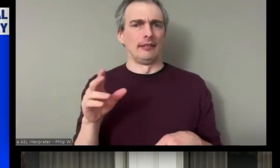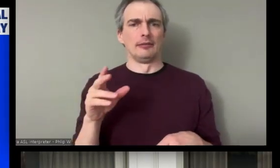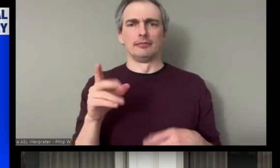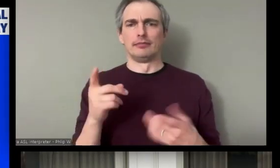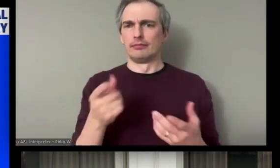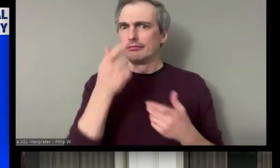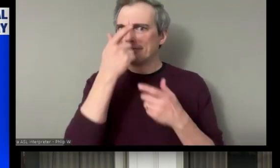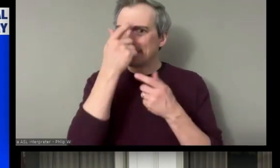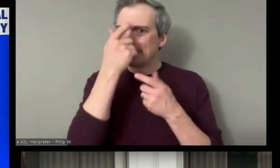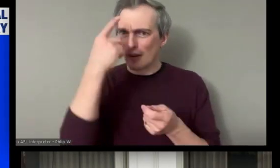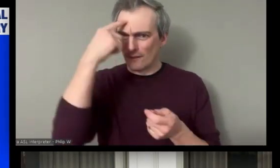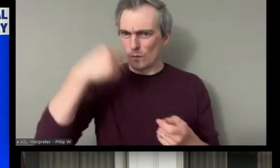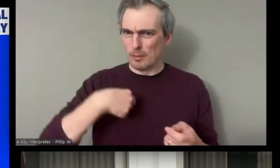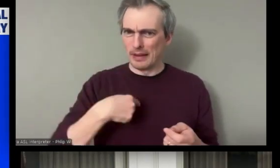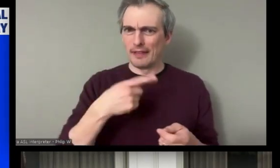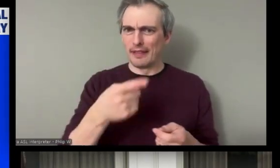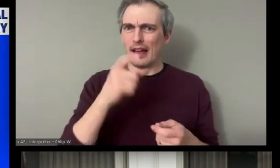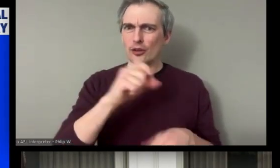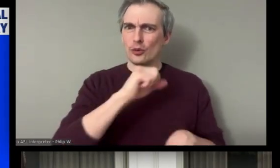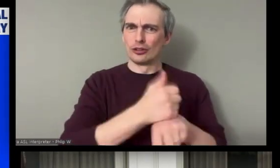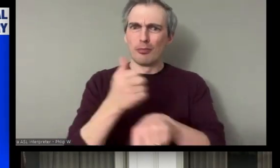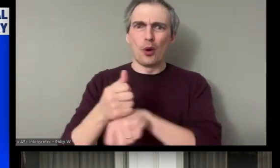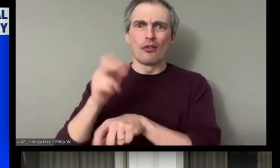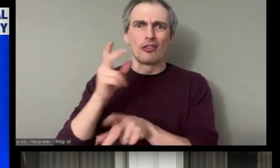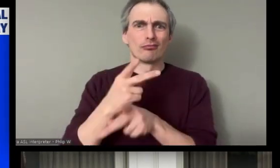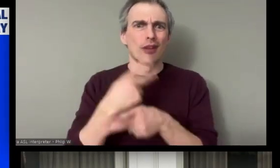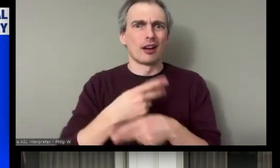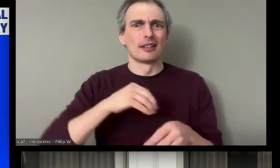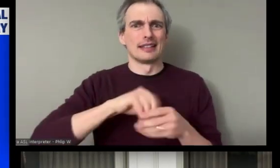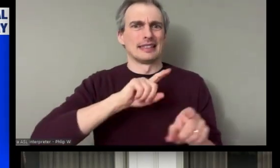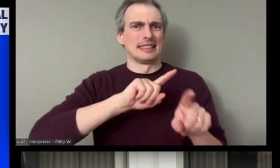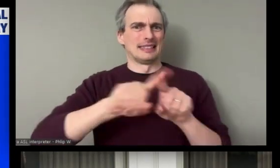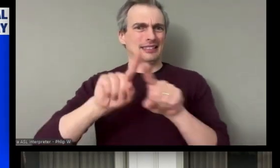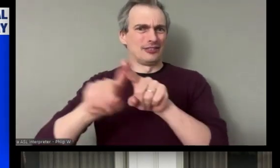devices already builds in a lot of accessibility awareness, because,